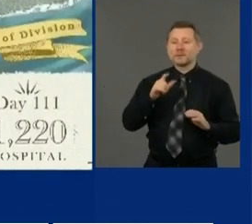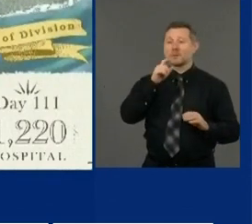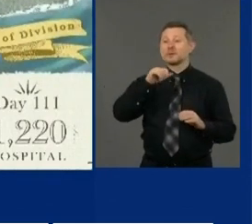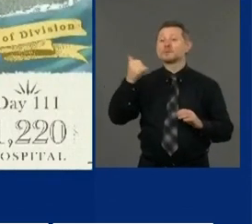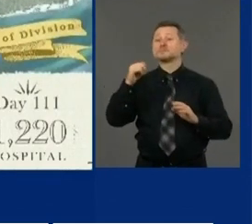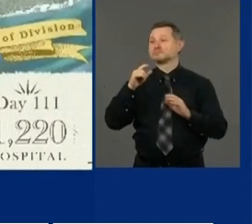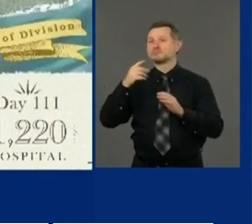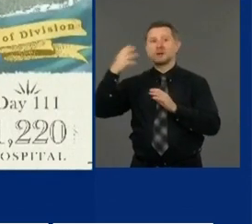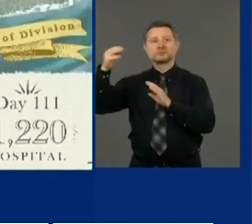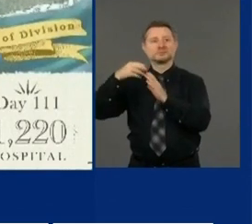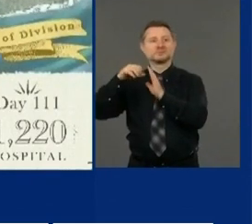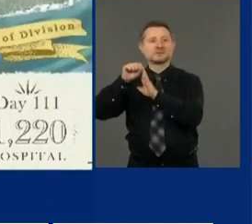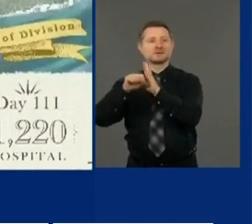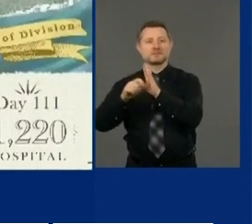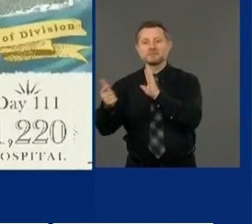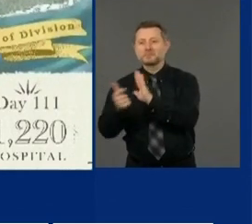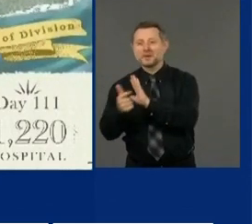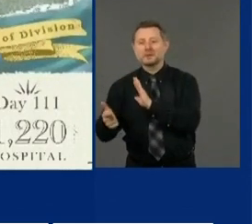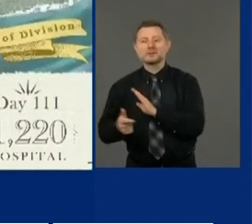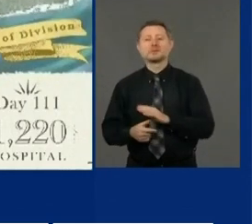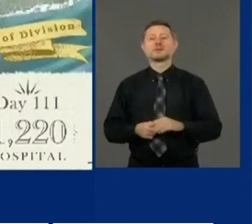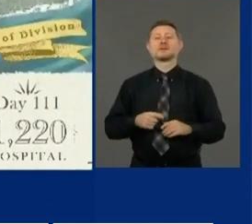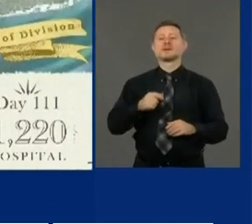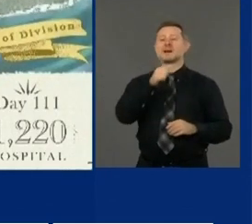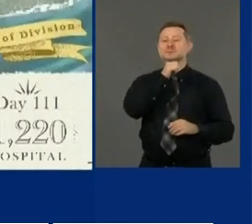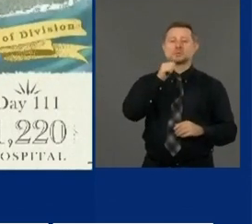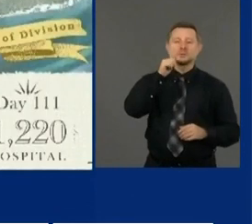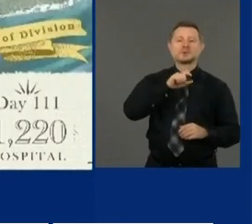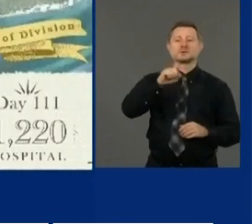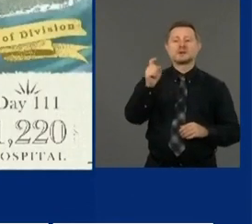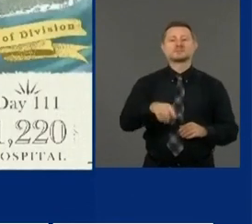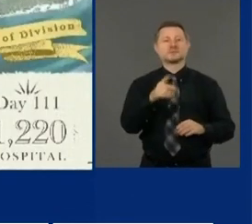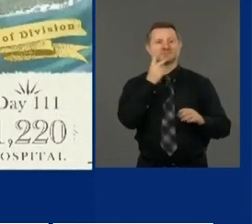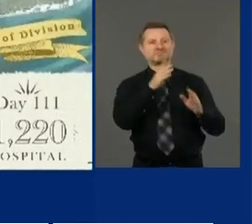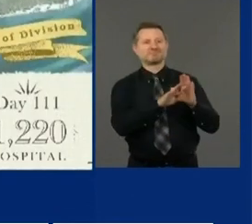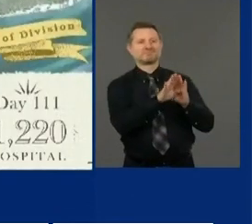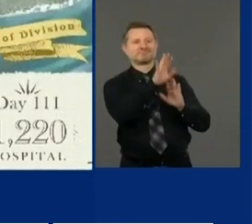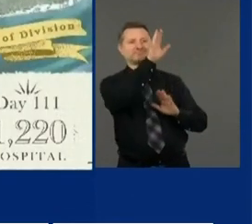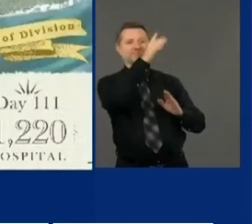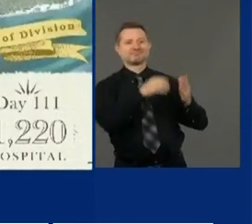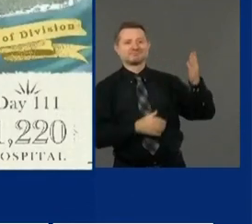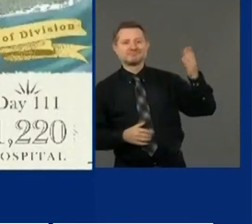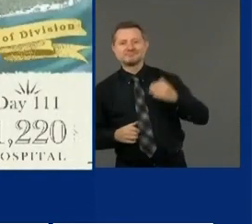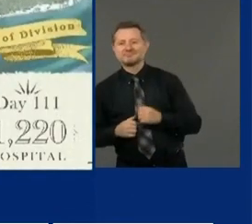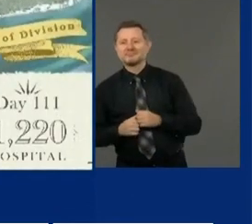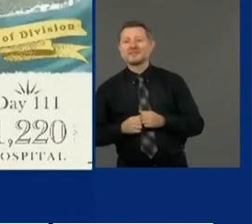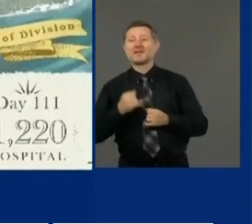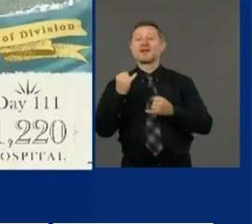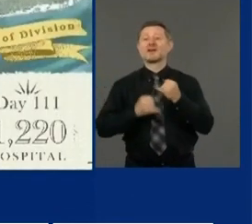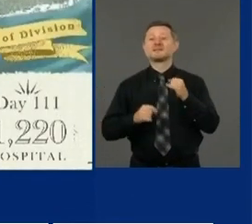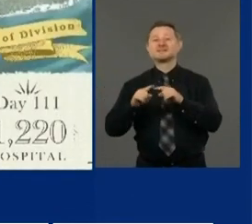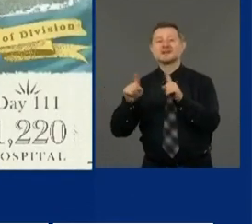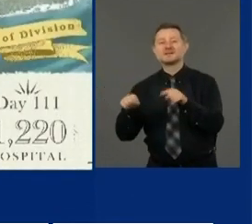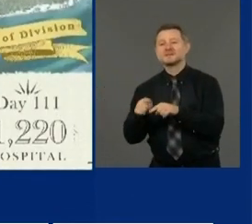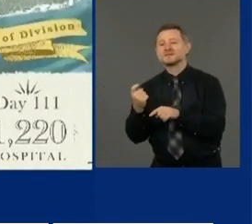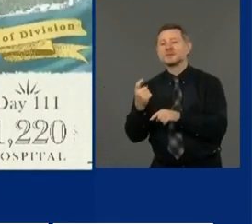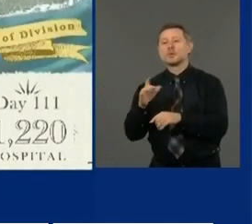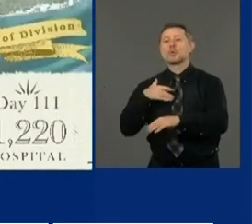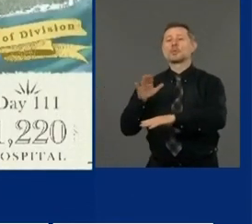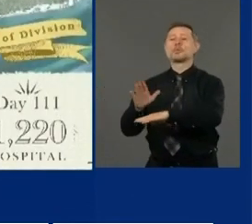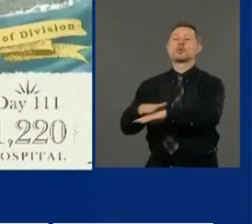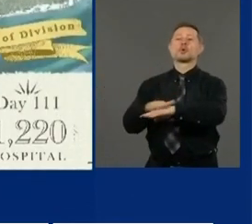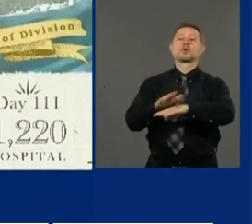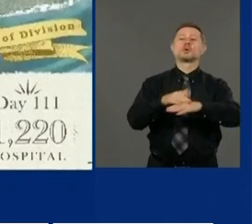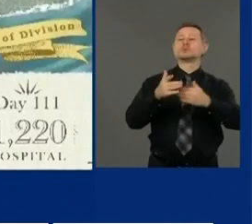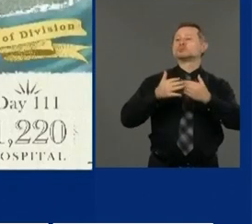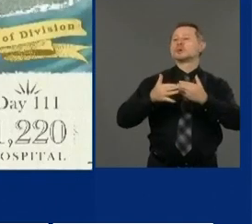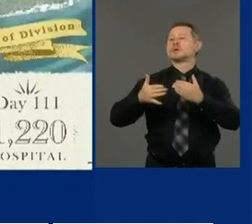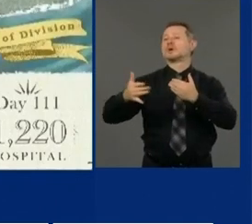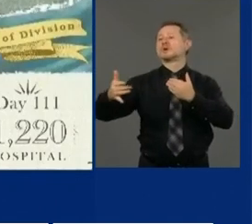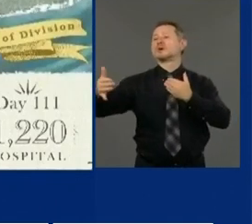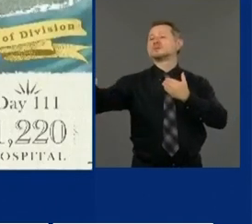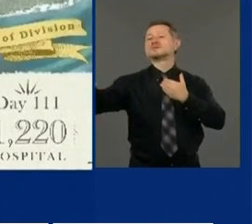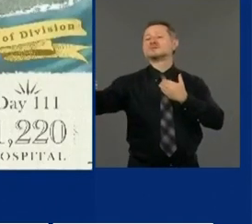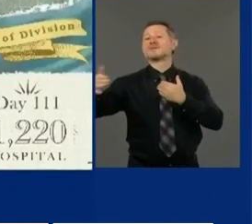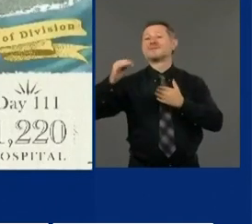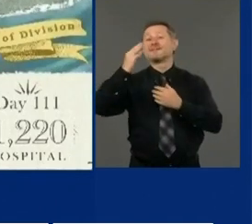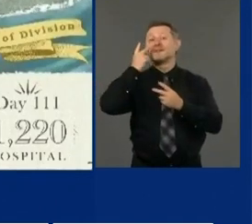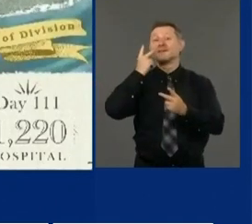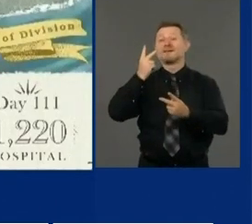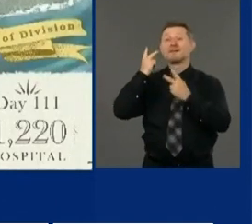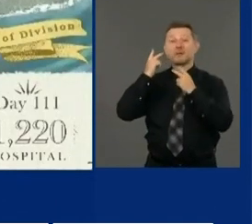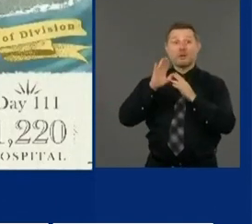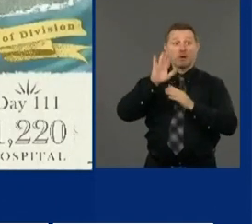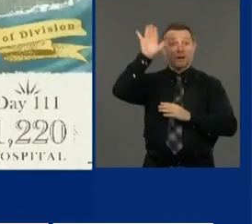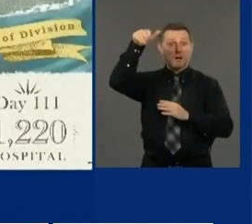DOWN THE OTHER SIDE.